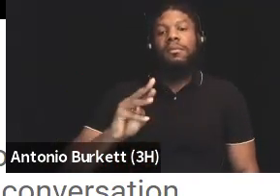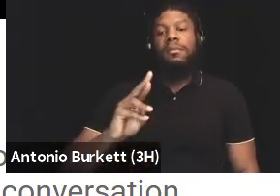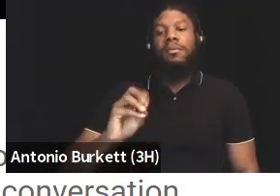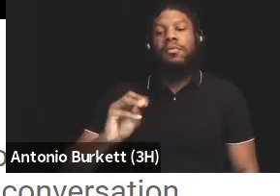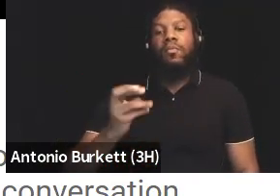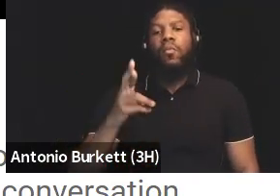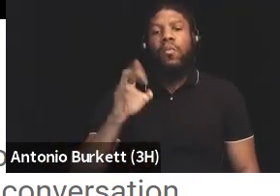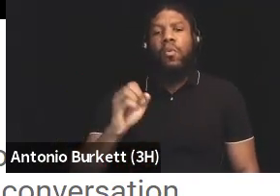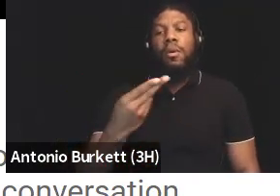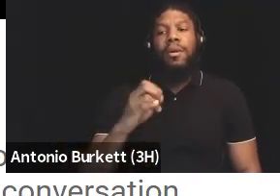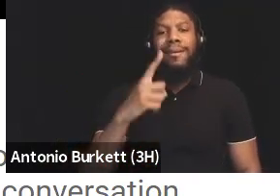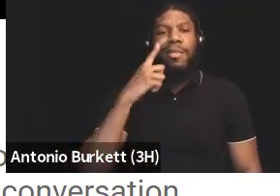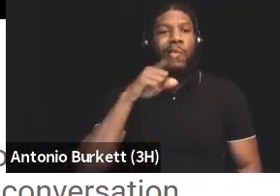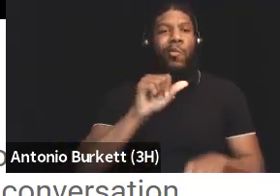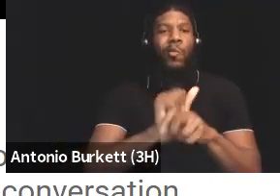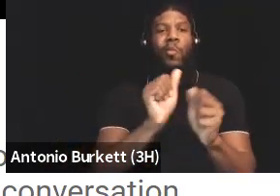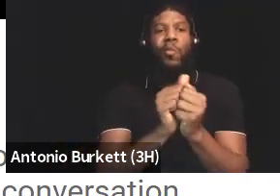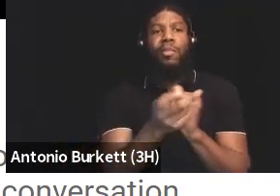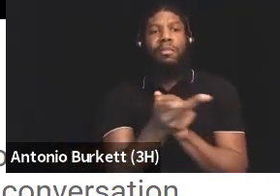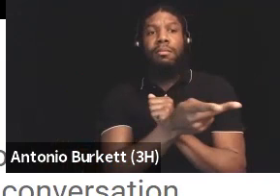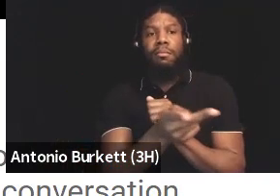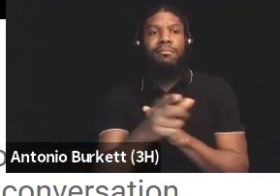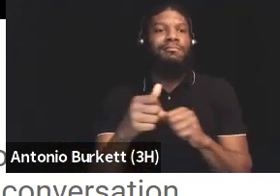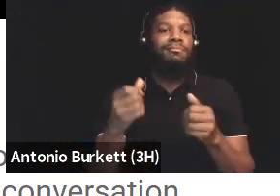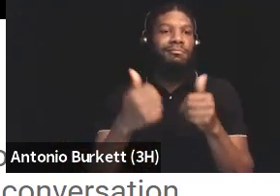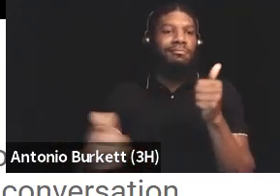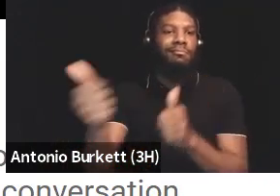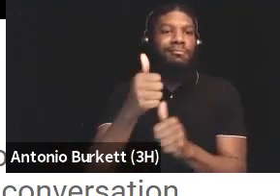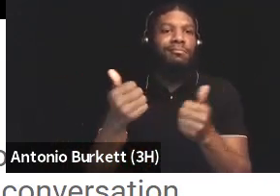ed [education] department. Just like, "Oh yeah, aren't these great resources? Aren't these " Then